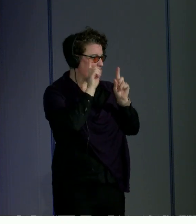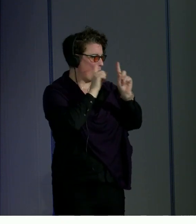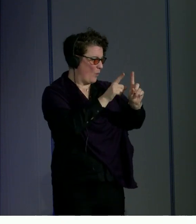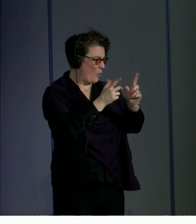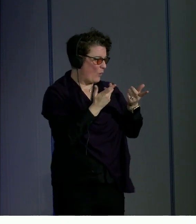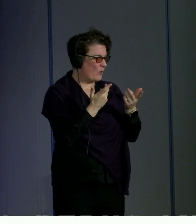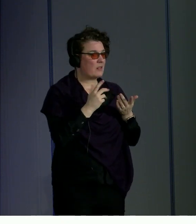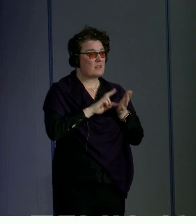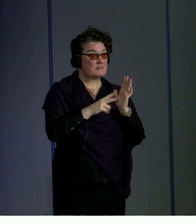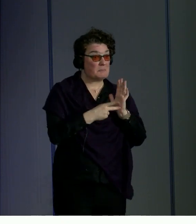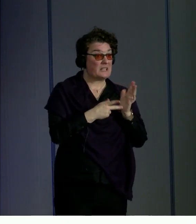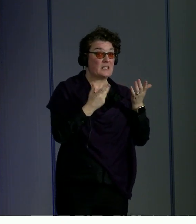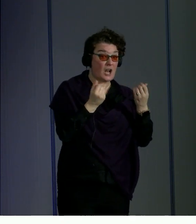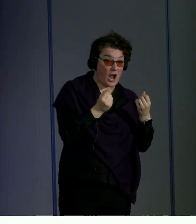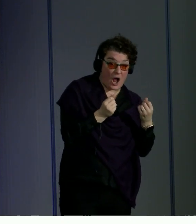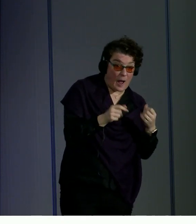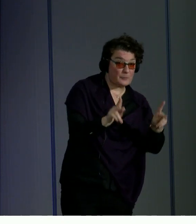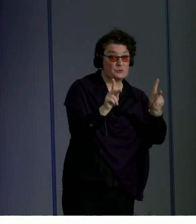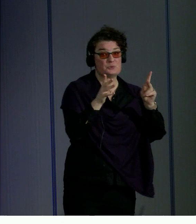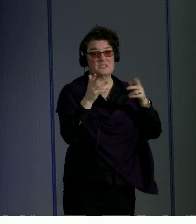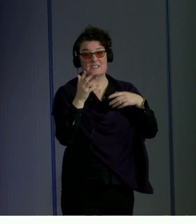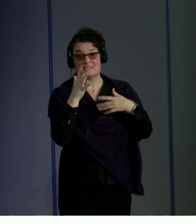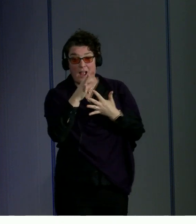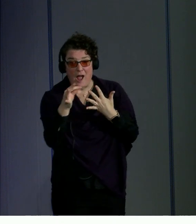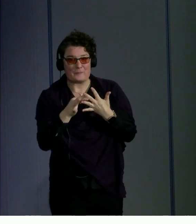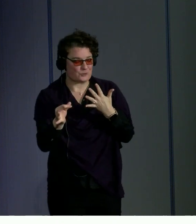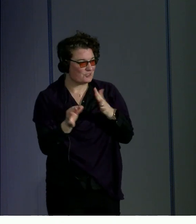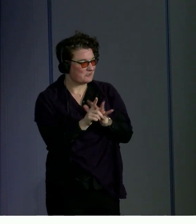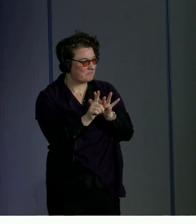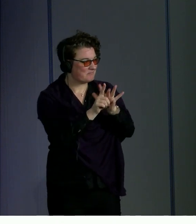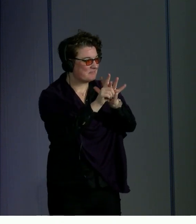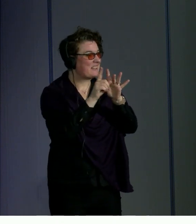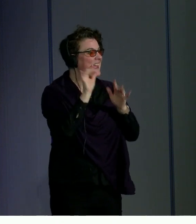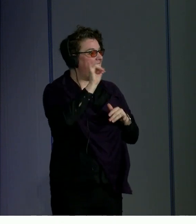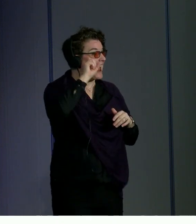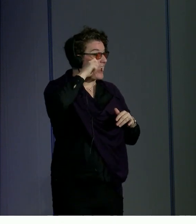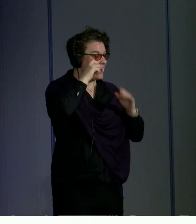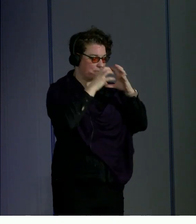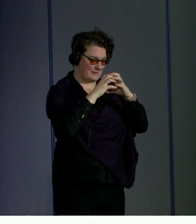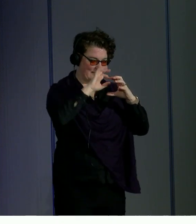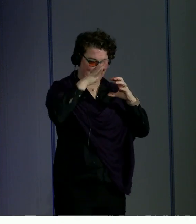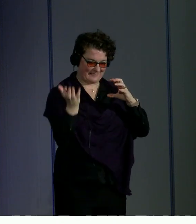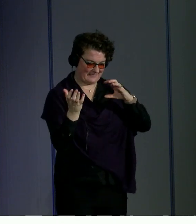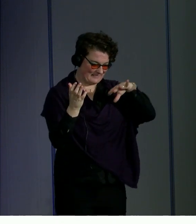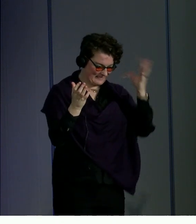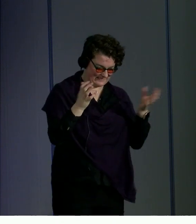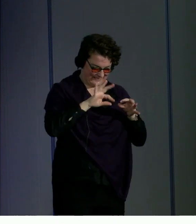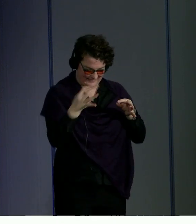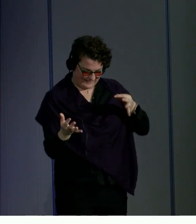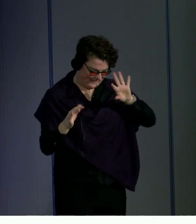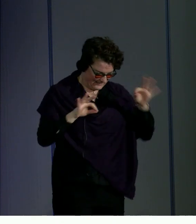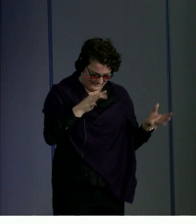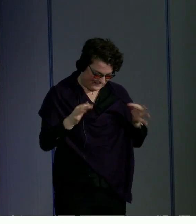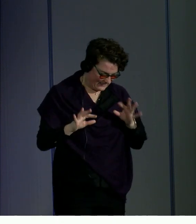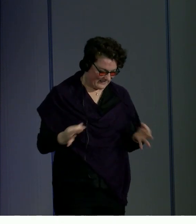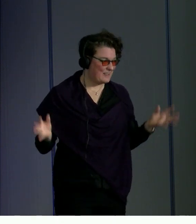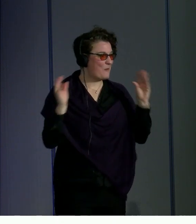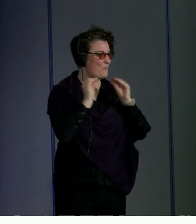like peeling back the layer of an onion. Let's go more in-depth within the perspectives